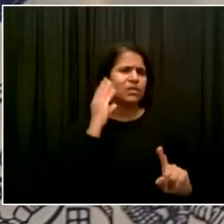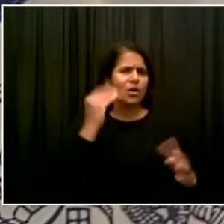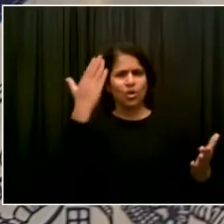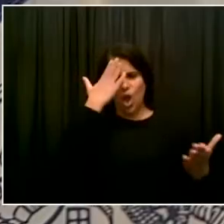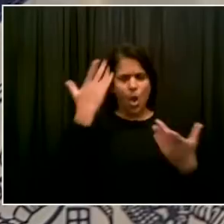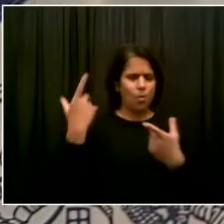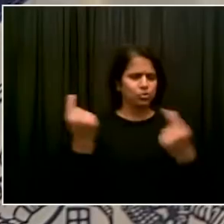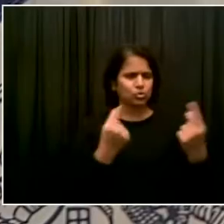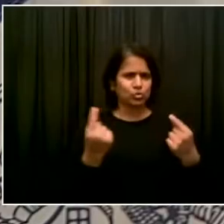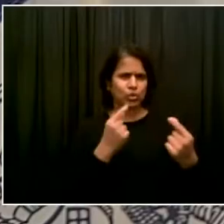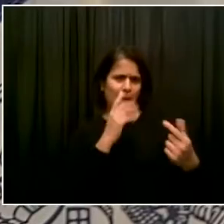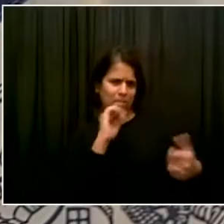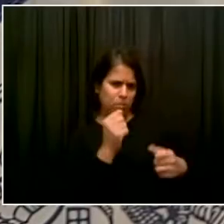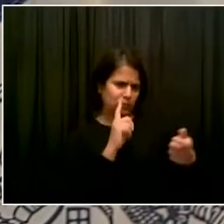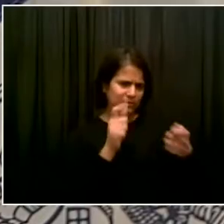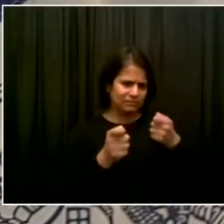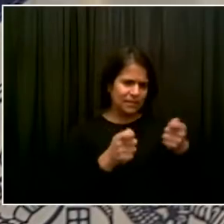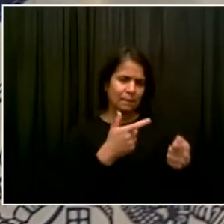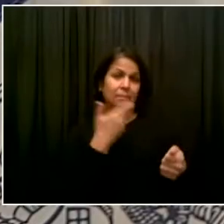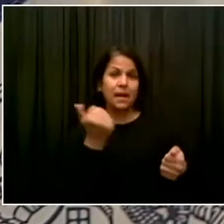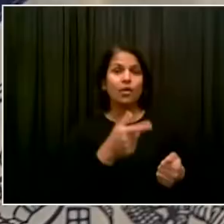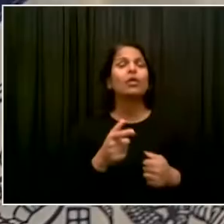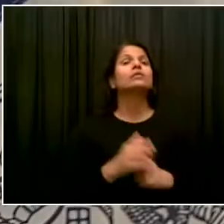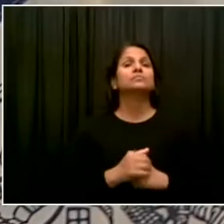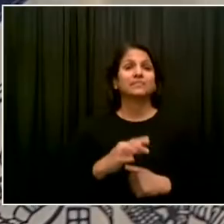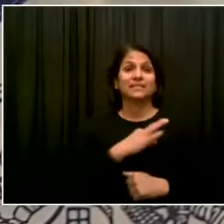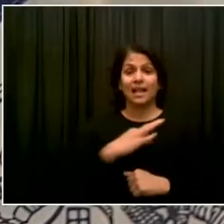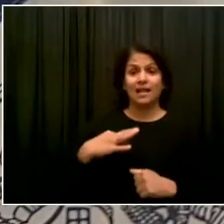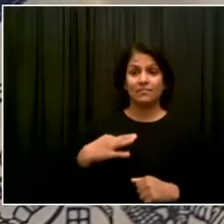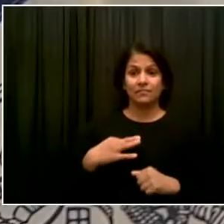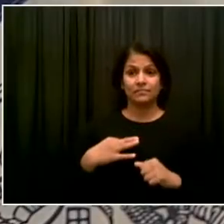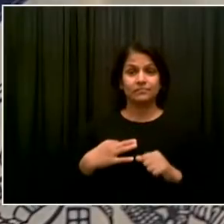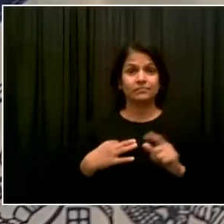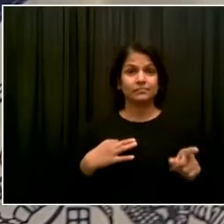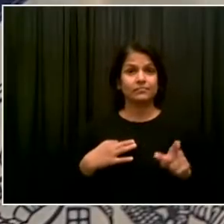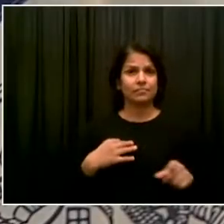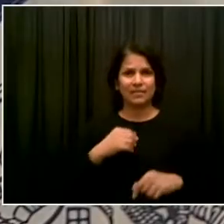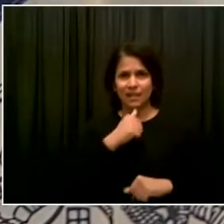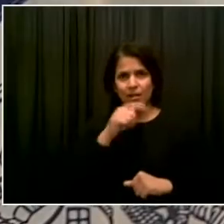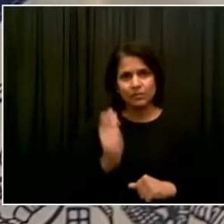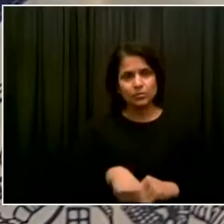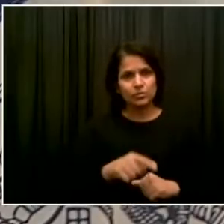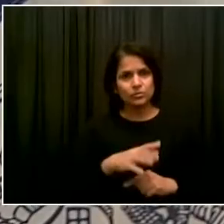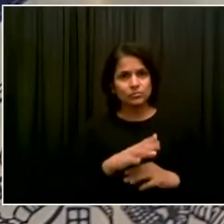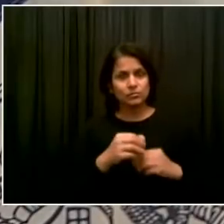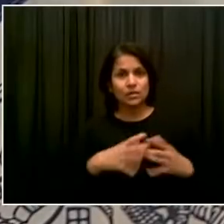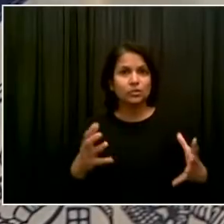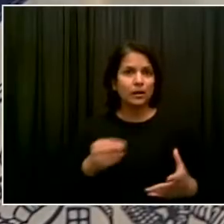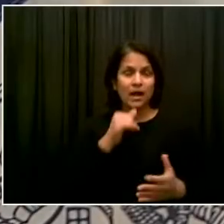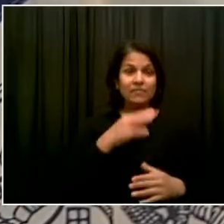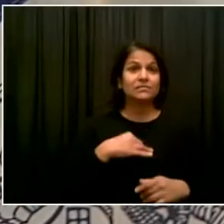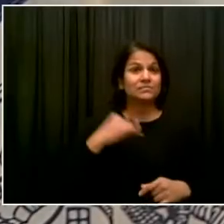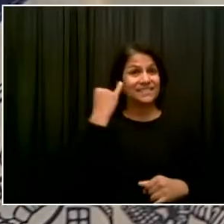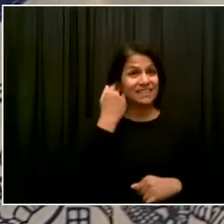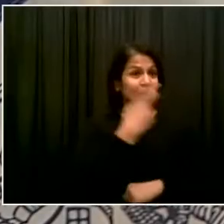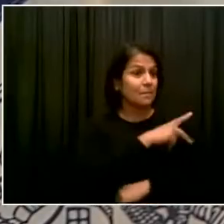OMICRON SPECIFICALLY. BECAUSE THE HOSPITAL IS SO MUCH BETTER AT HOW TO HANDLE THESE CASES THEREFORE THE